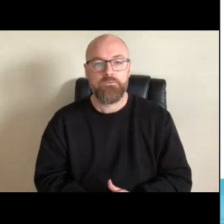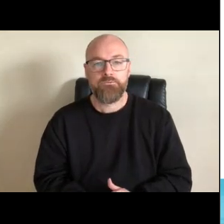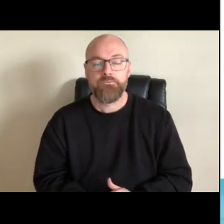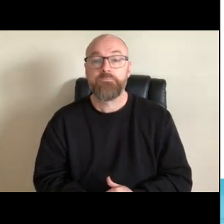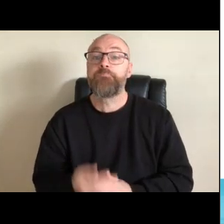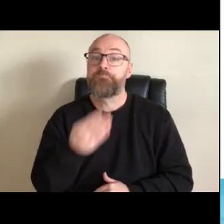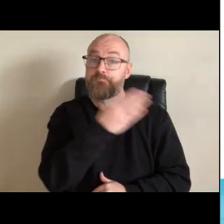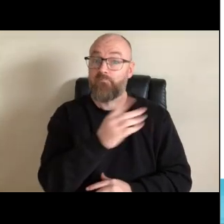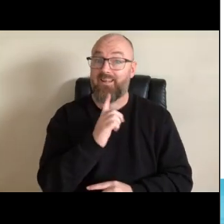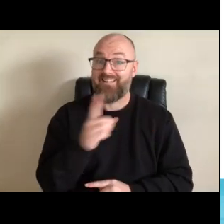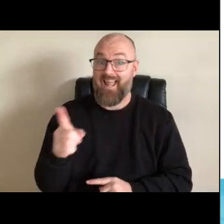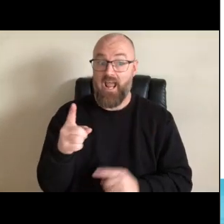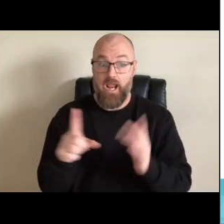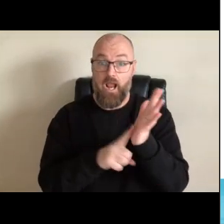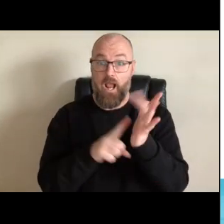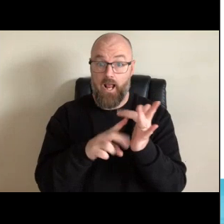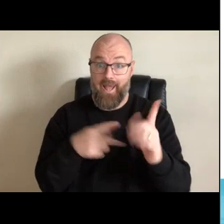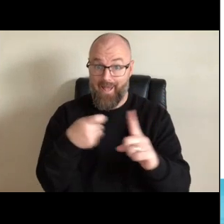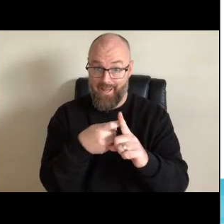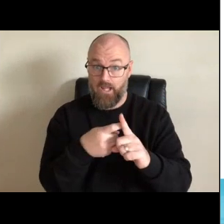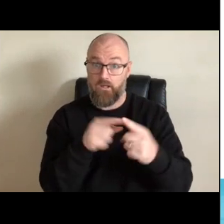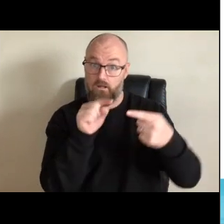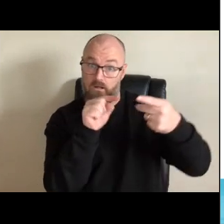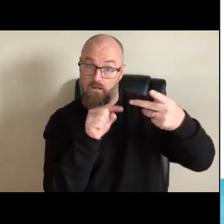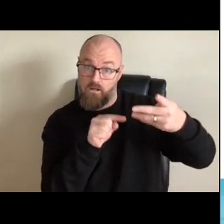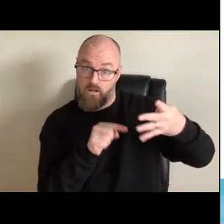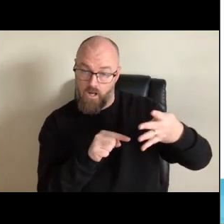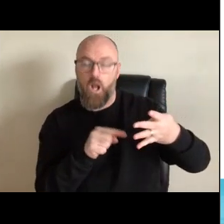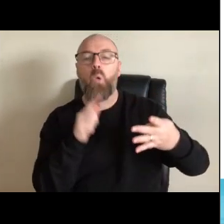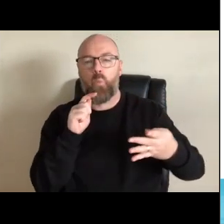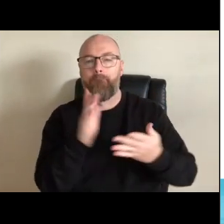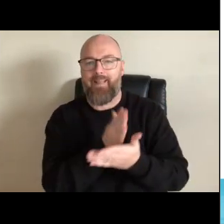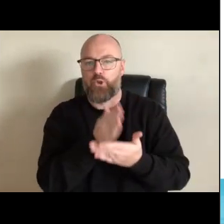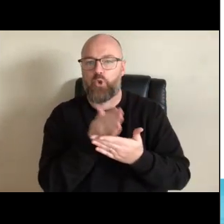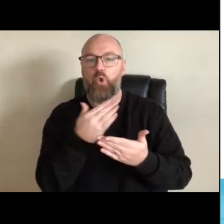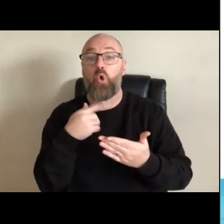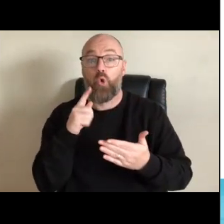make sure we include all of those in the email that we send to you with the webinar recording